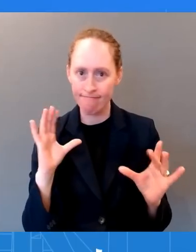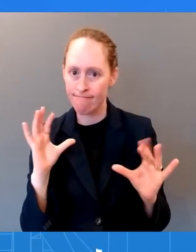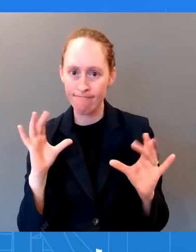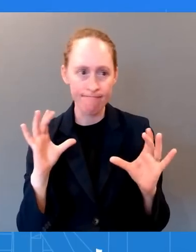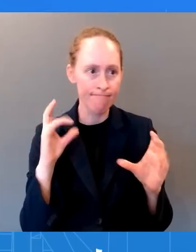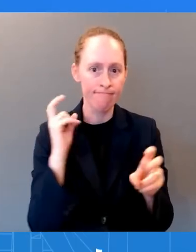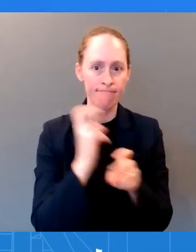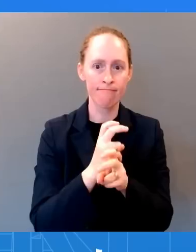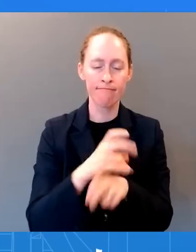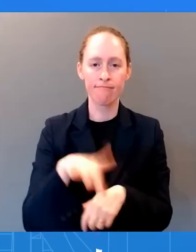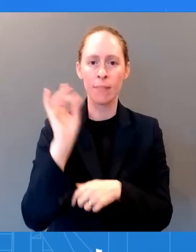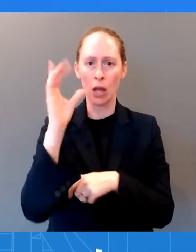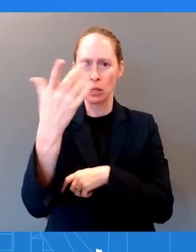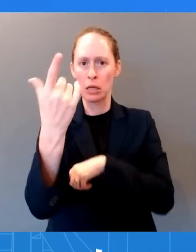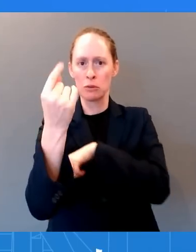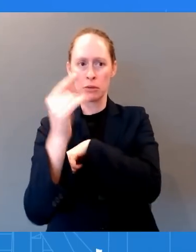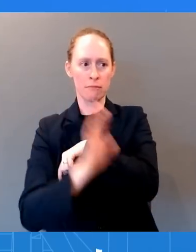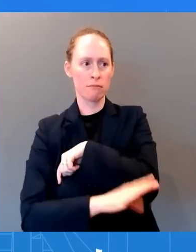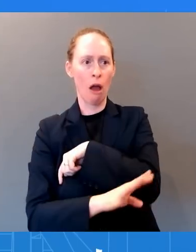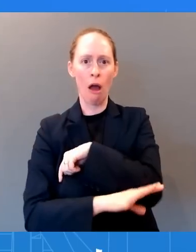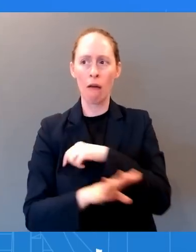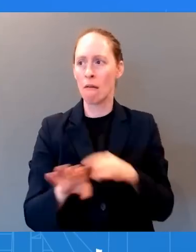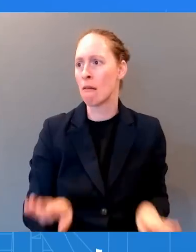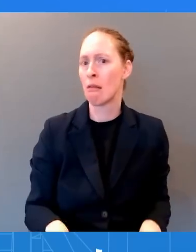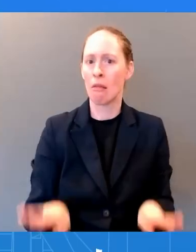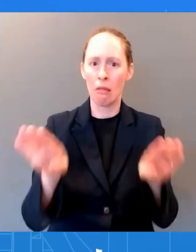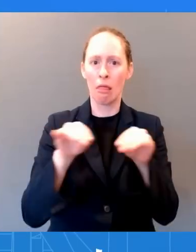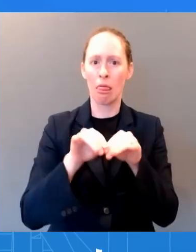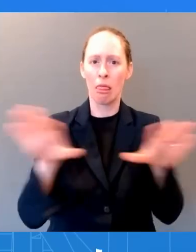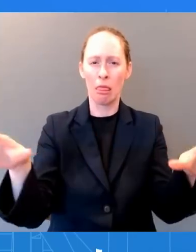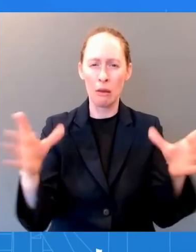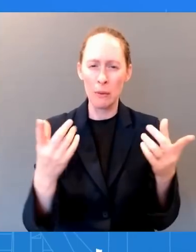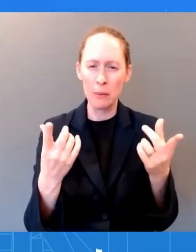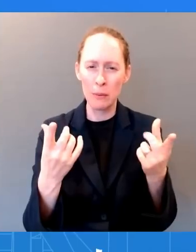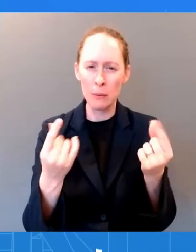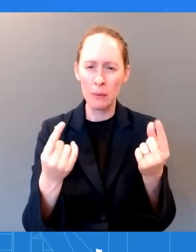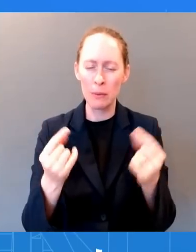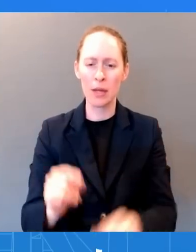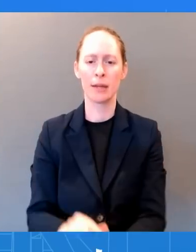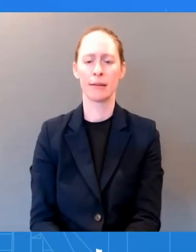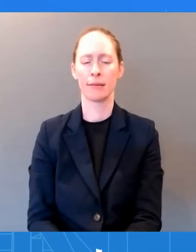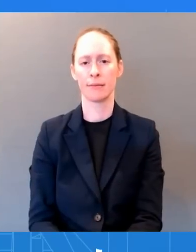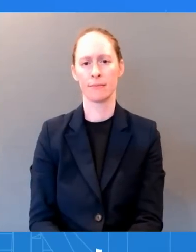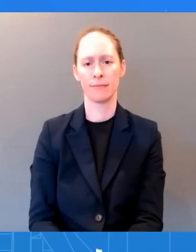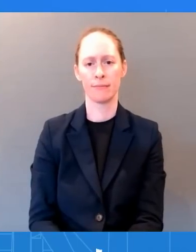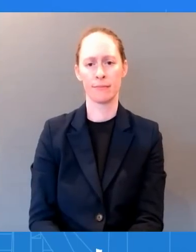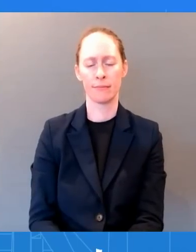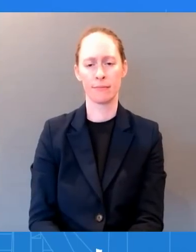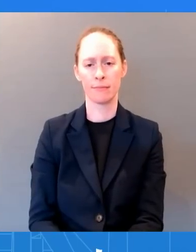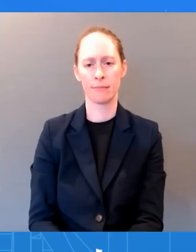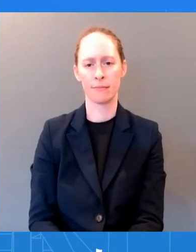Ms. Jean-Pierre: So, on Friday, the administration announced that it will suspend taking orders for free tests through COVIDTests.gov